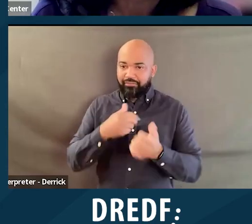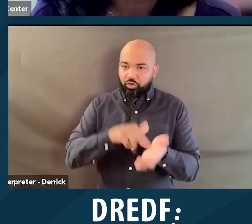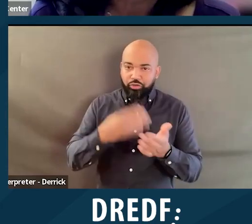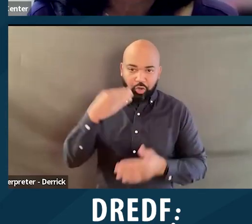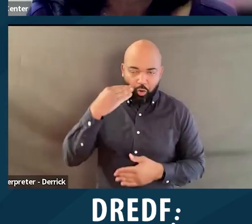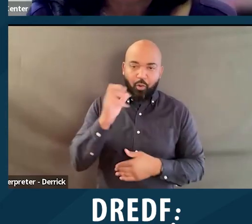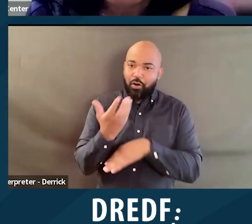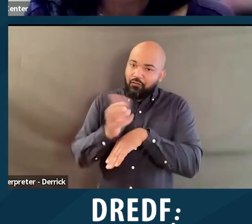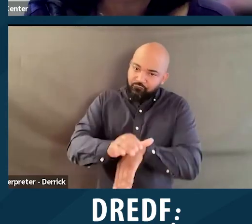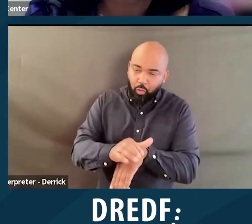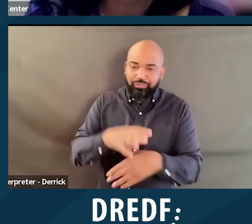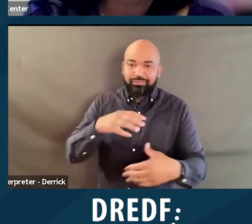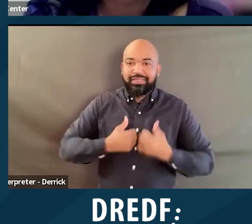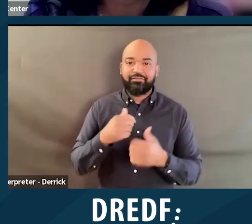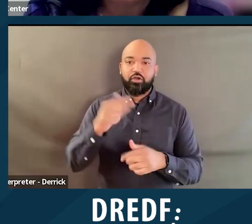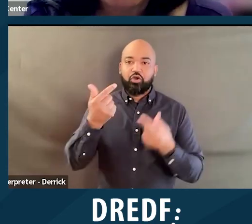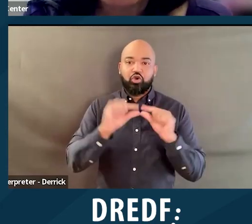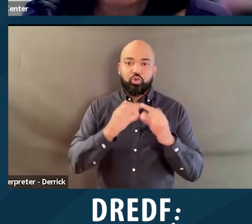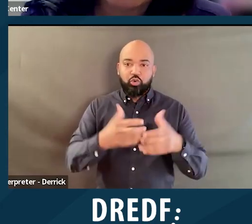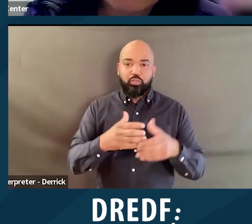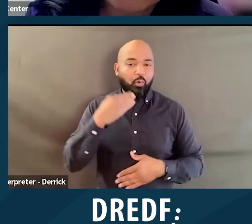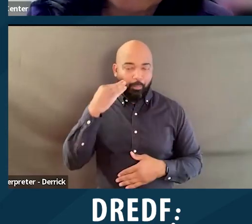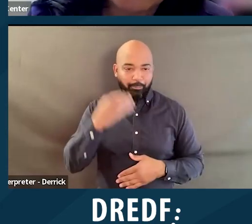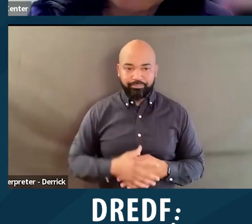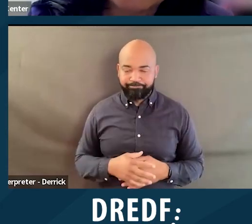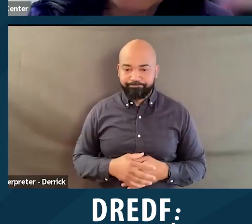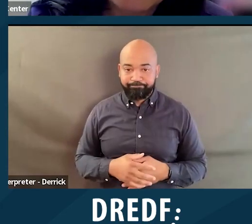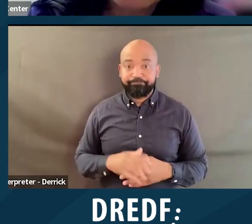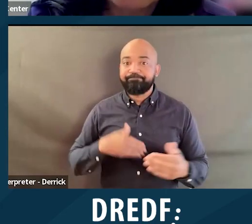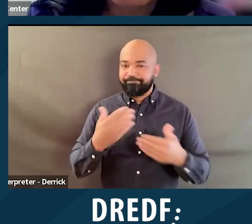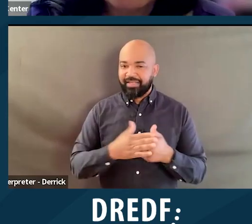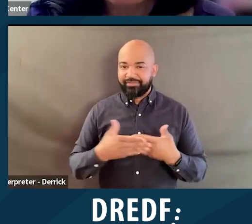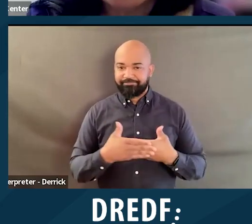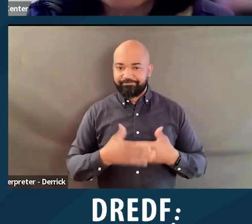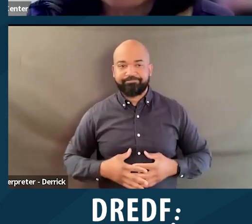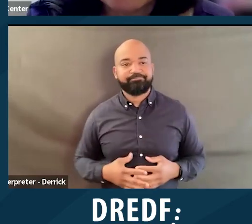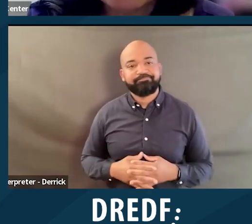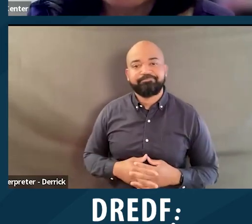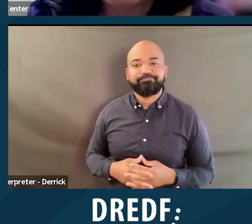are not forced into institutions if they can stay in the community. So, both of those. We kind